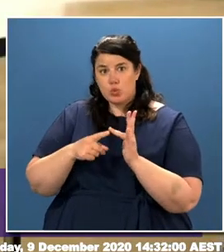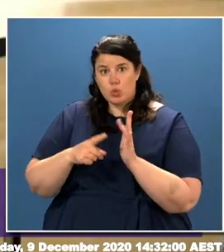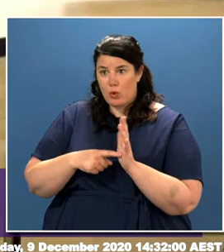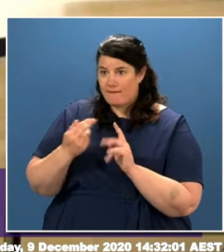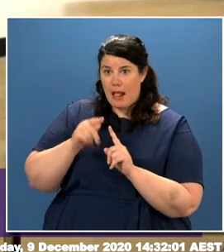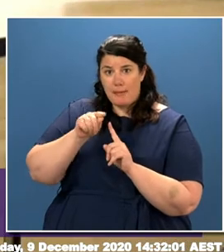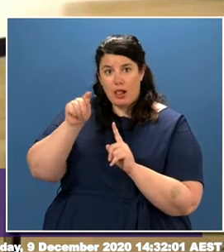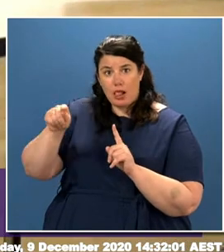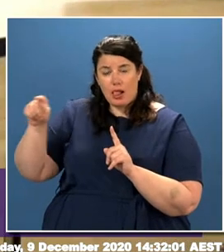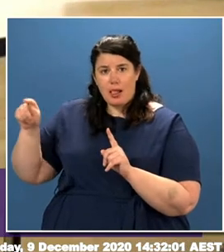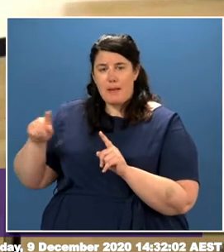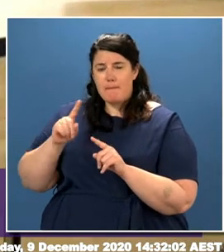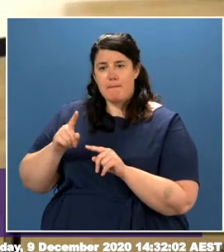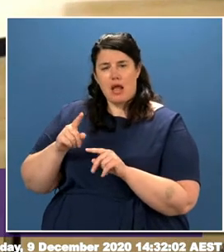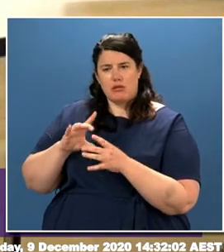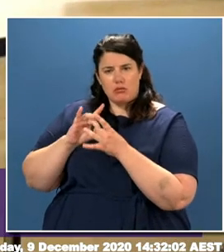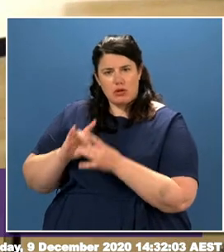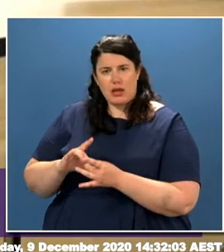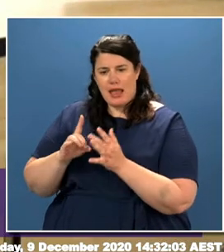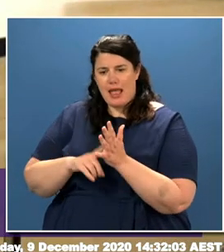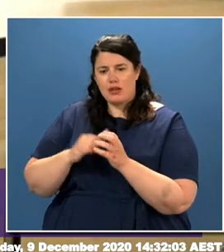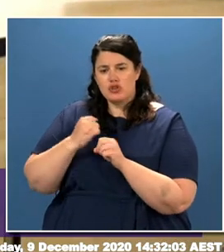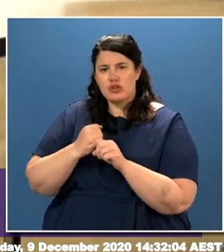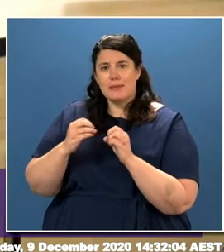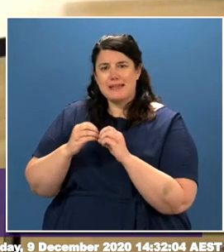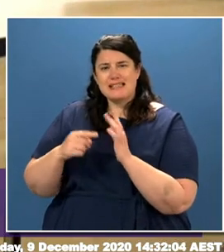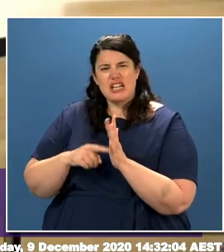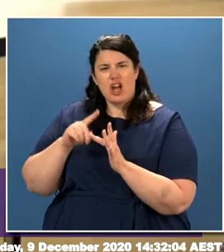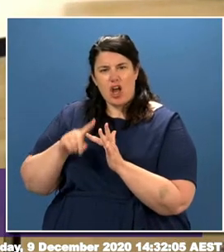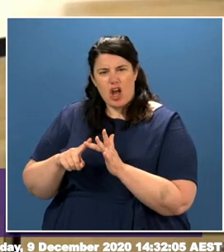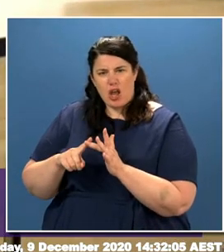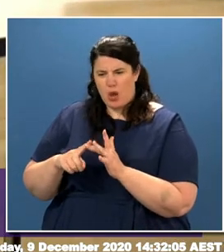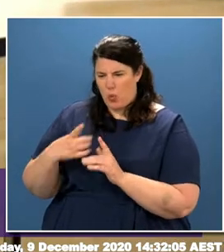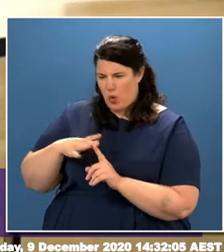but in relation to the LGBTI toolkit, why specifically for this community?